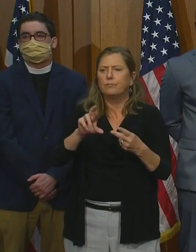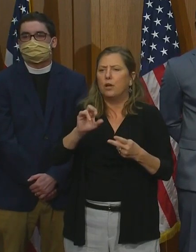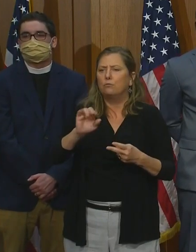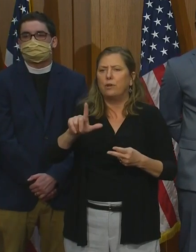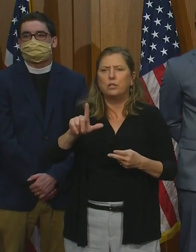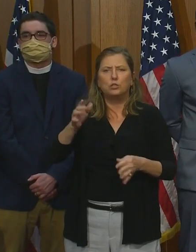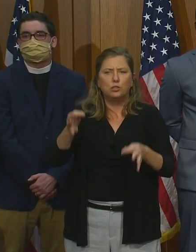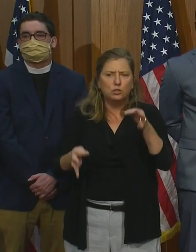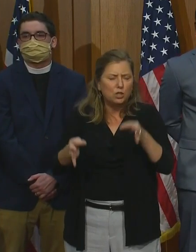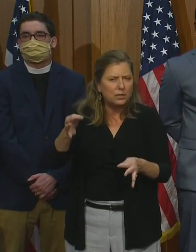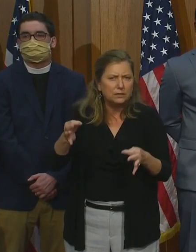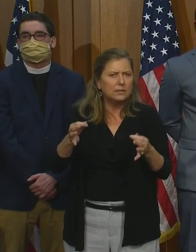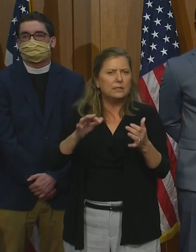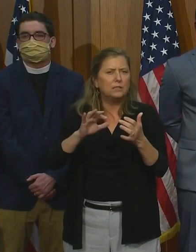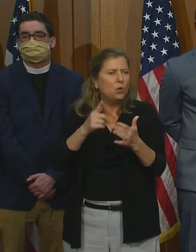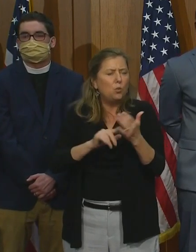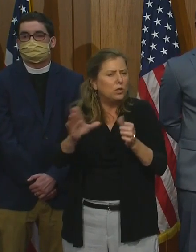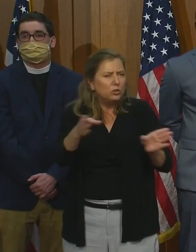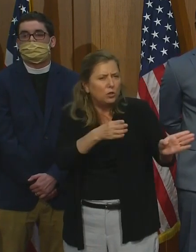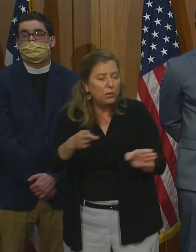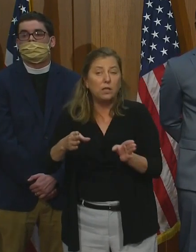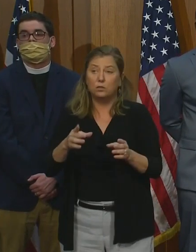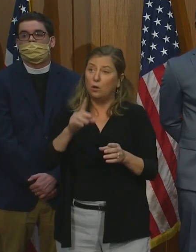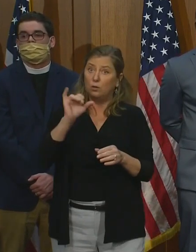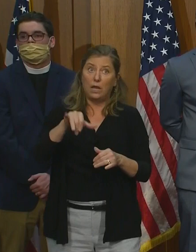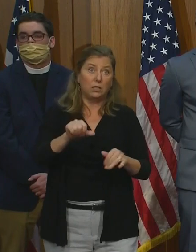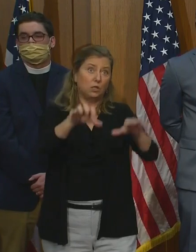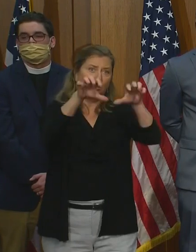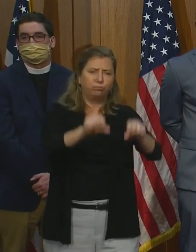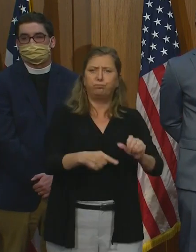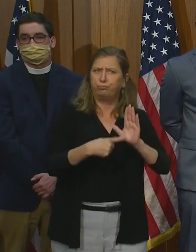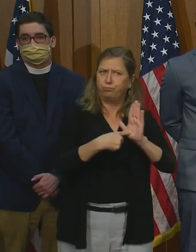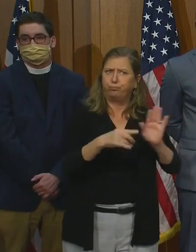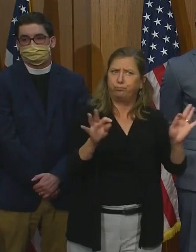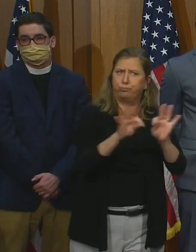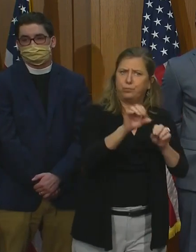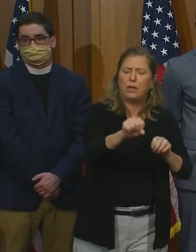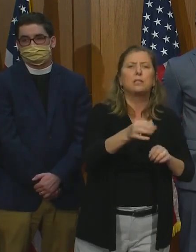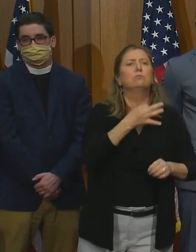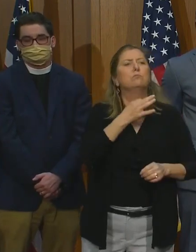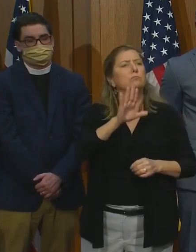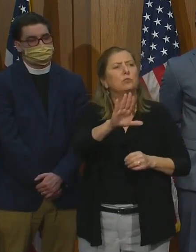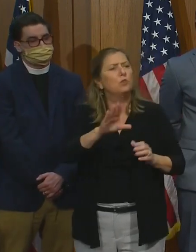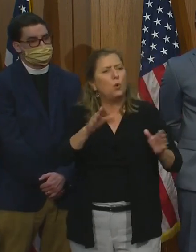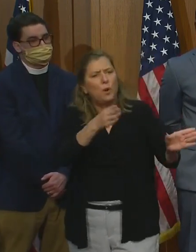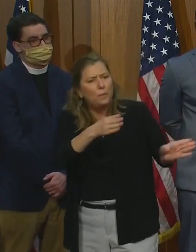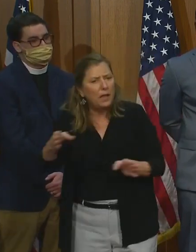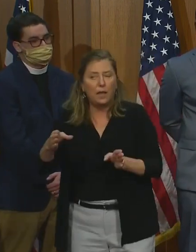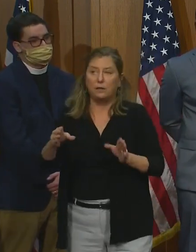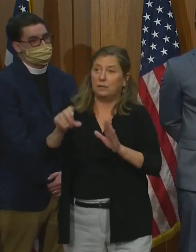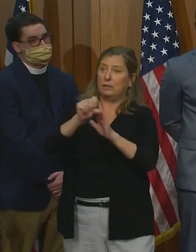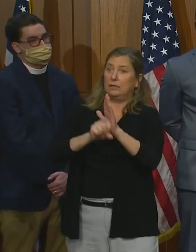FOR RACIAL JUSTICE YEAH CONFERENCES PLANNED TOTAL IS